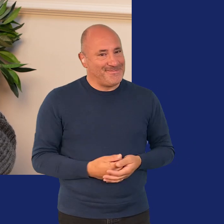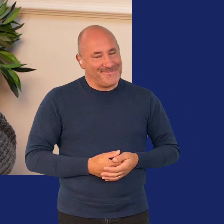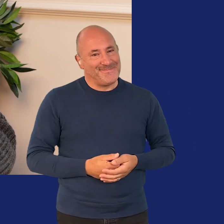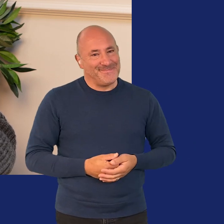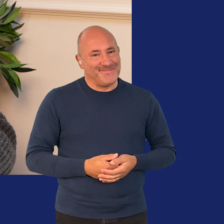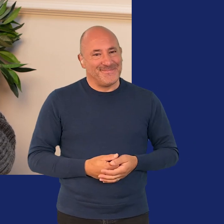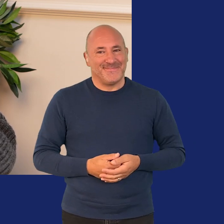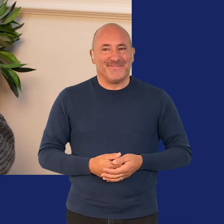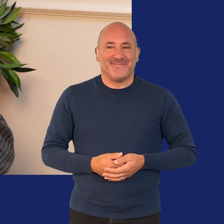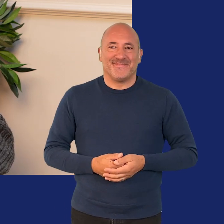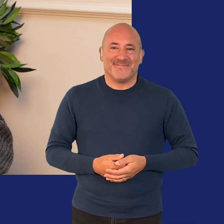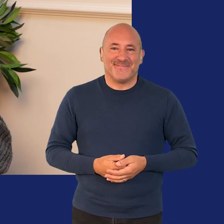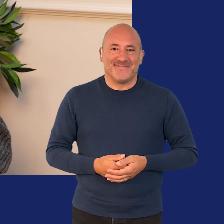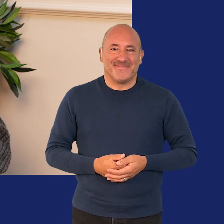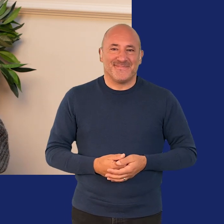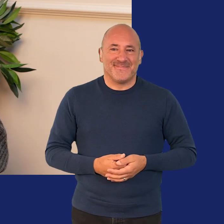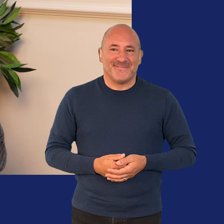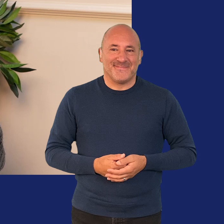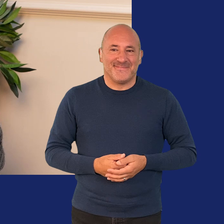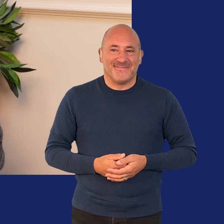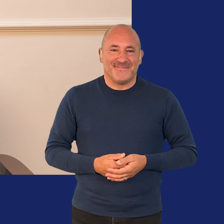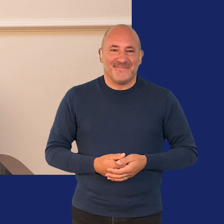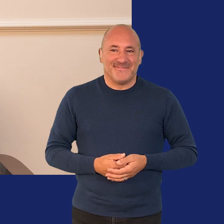So yeah. Jess: Thank you very much. I've enjoyed it. Thank you. Josh: And if